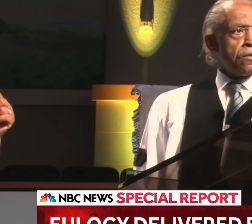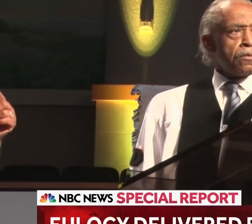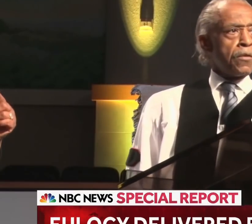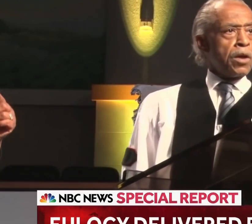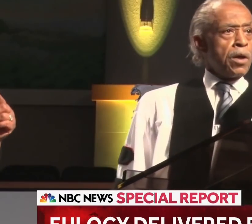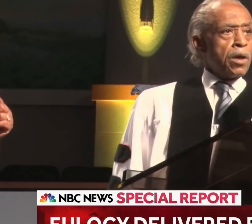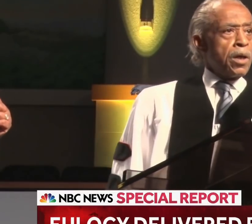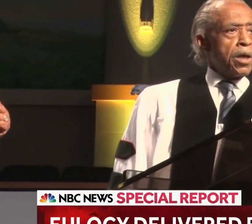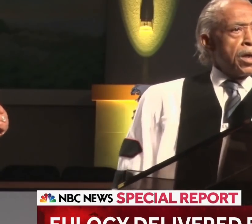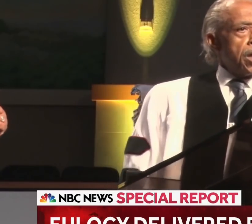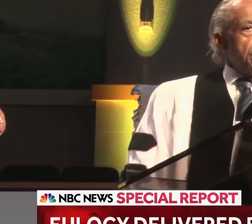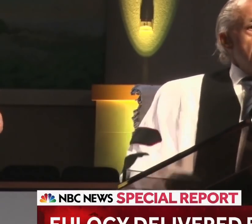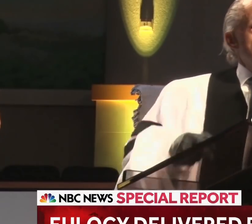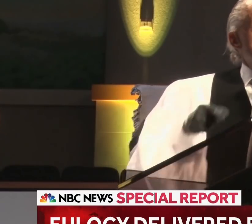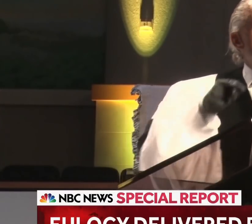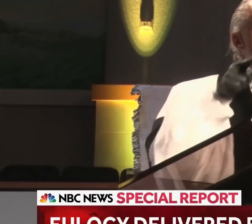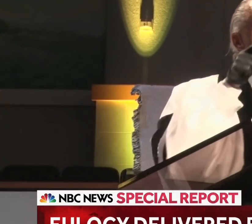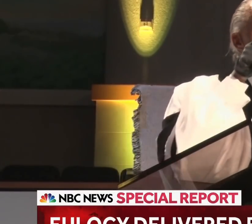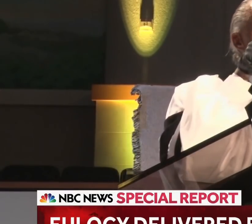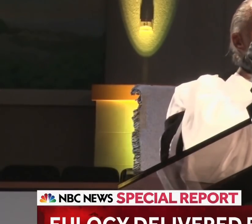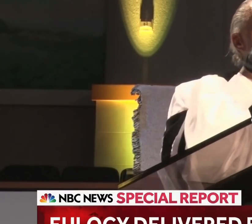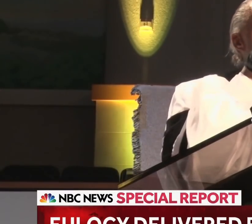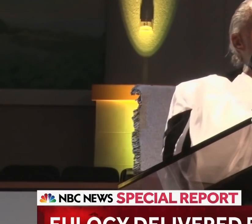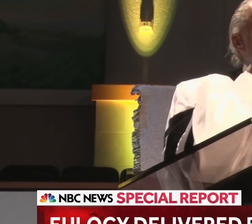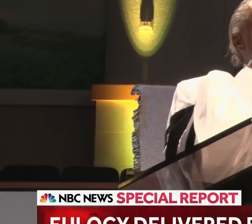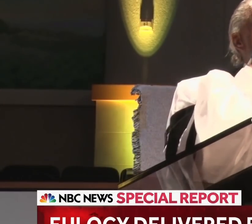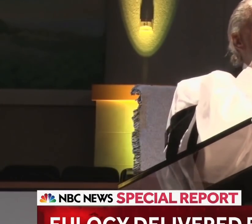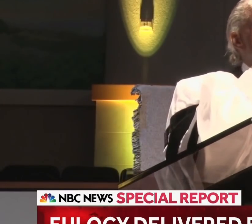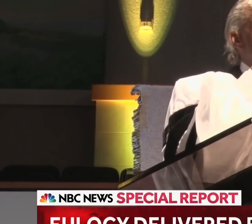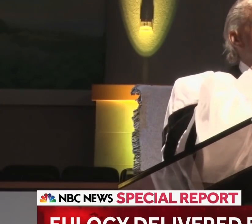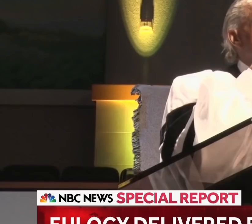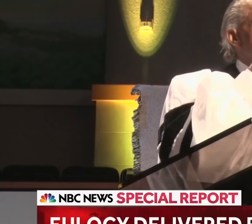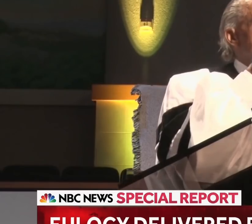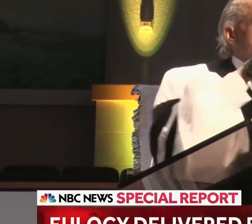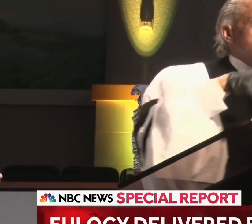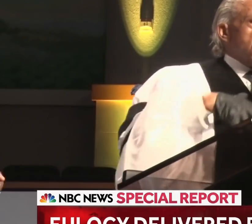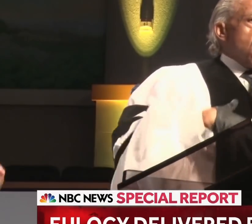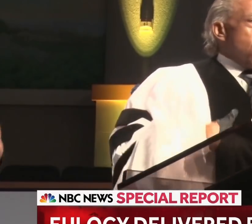GOD’S BREATH OUT OF ANYBODY YOU